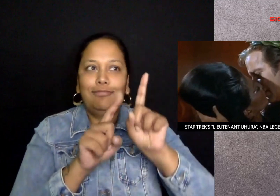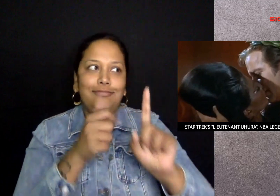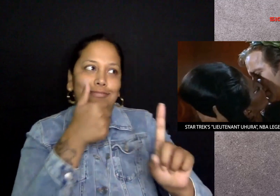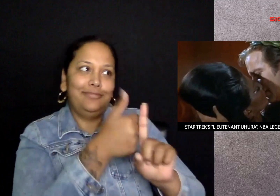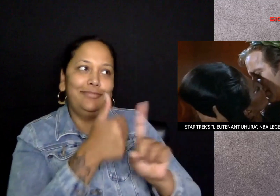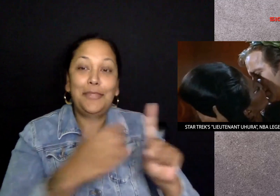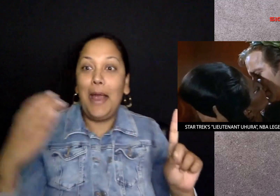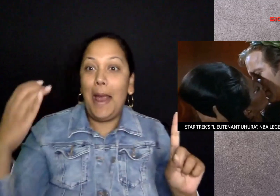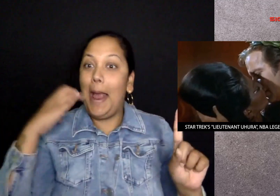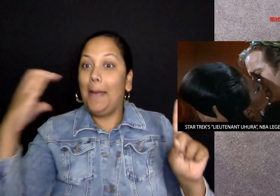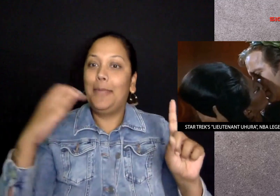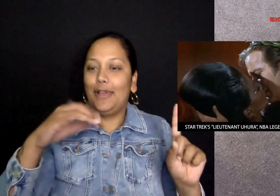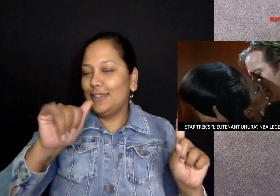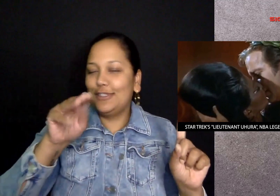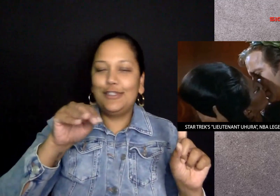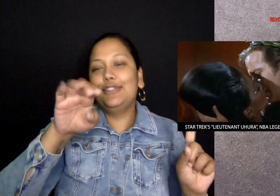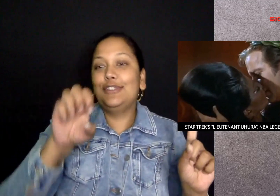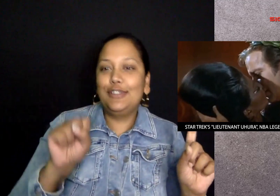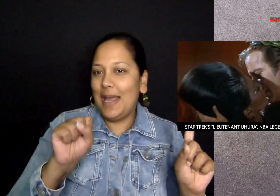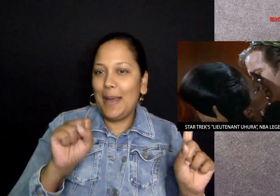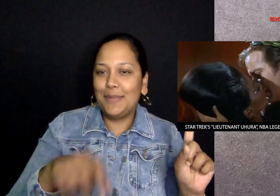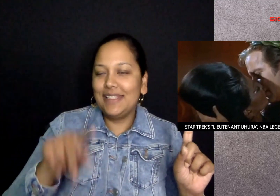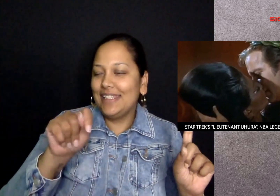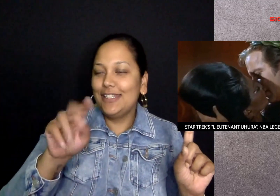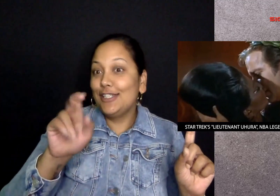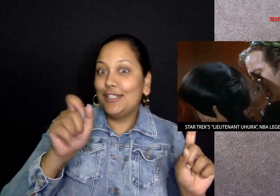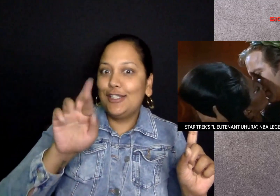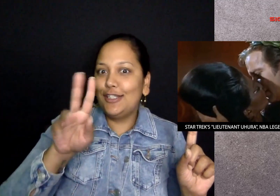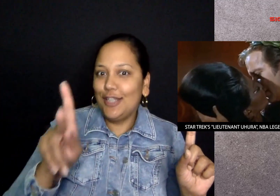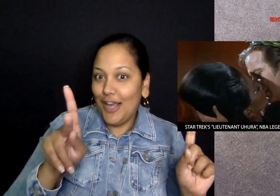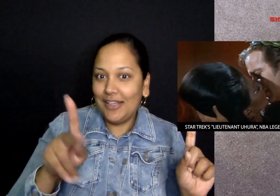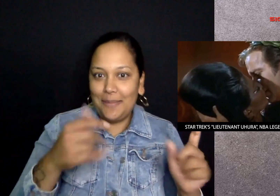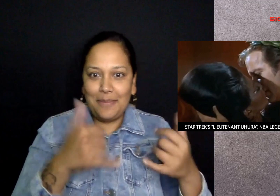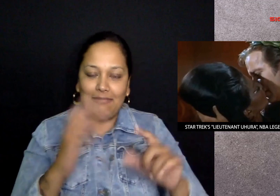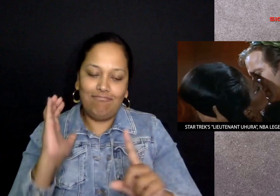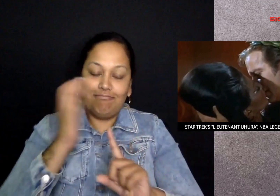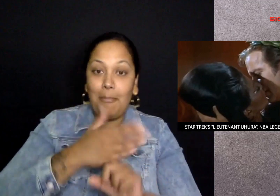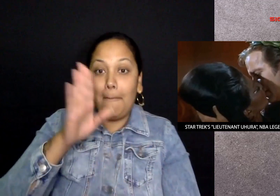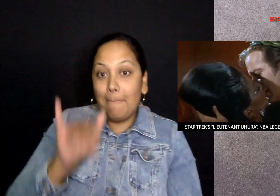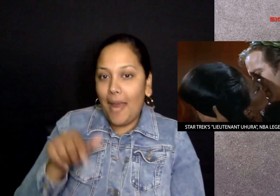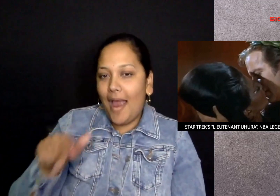it happened when her character Uhura kissed starship enterprise Captain